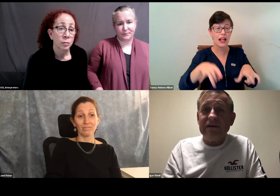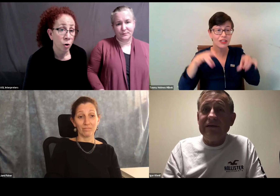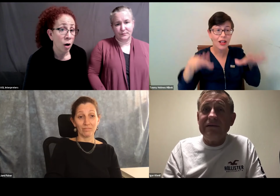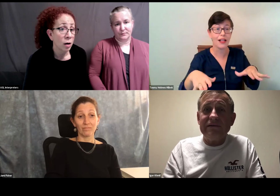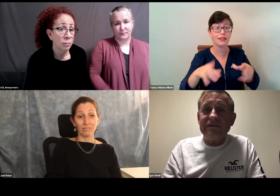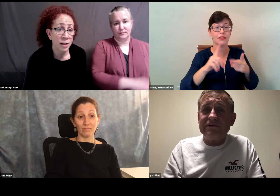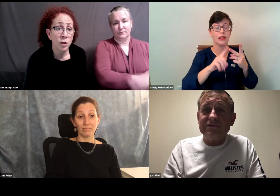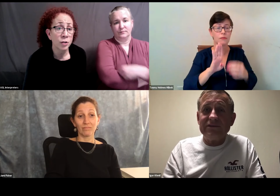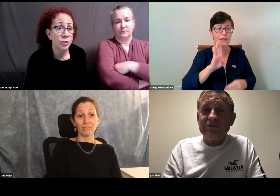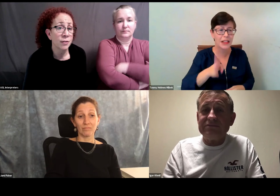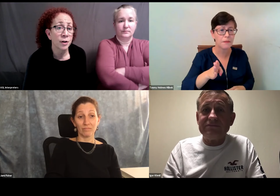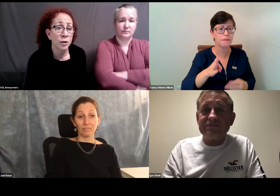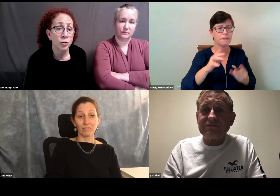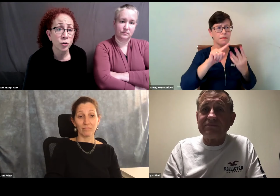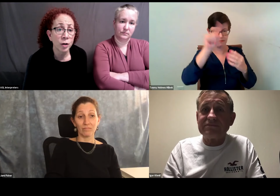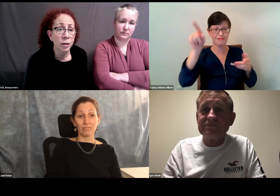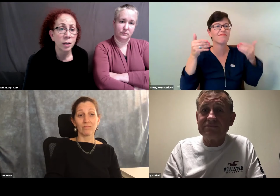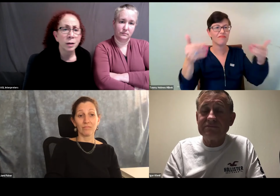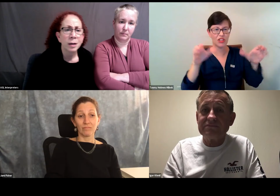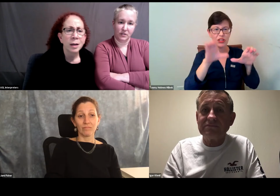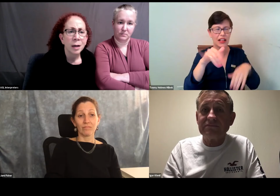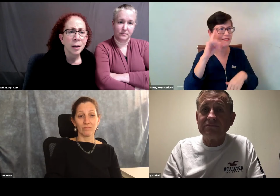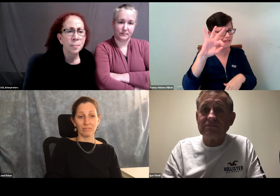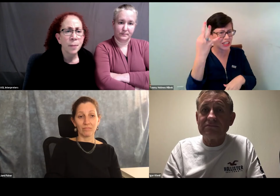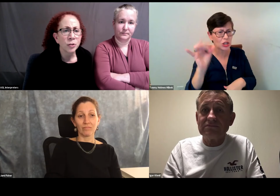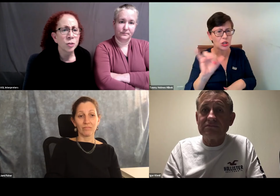There are several countries out there and Australia Belgium in Belgium who